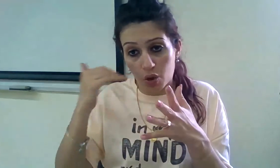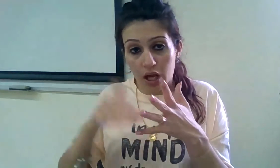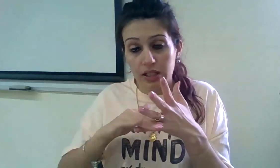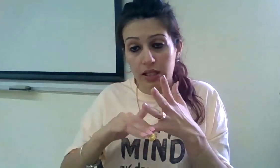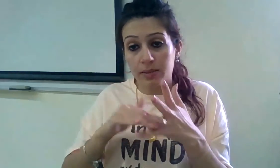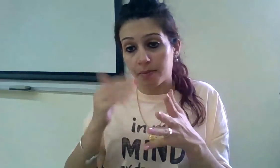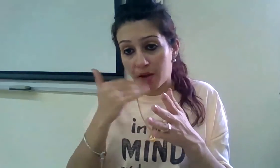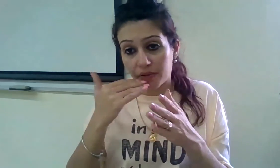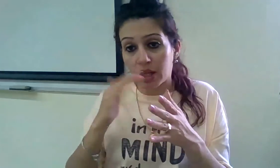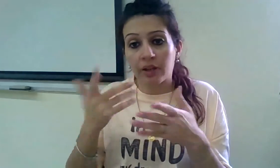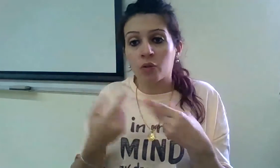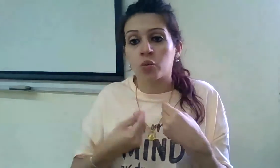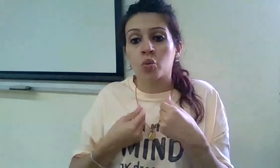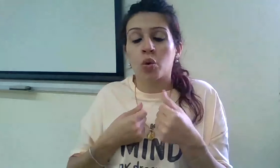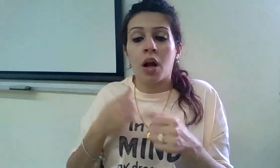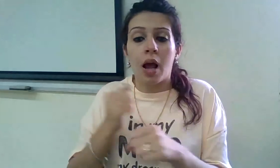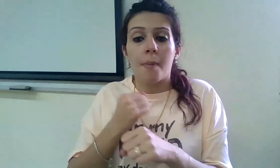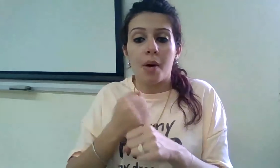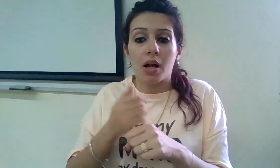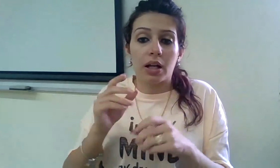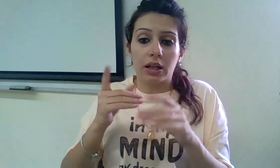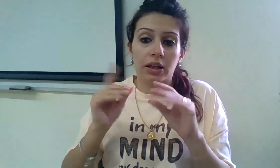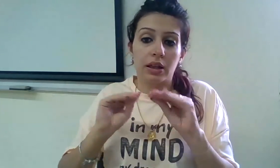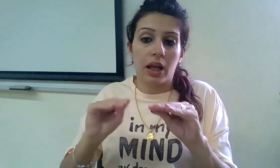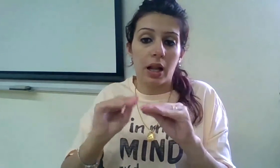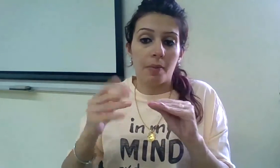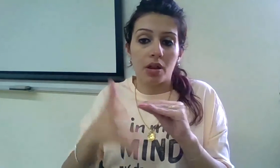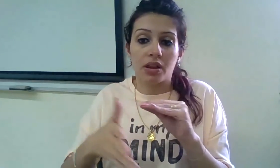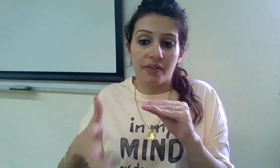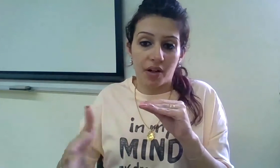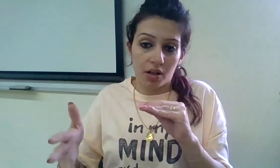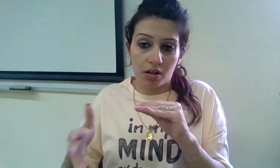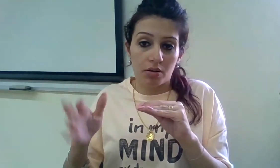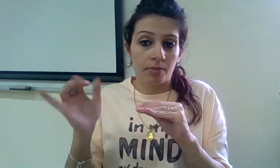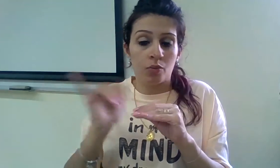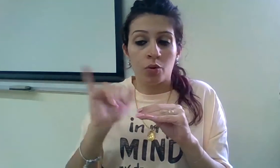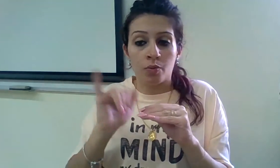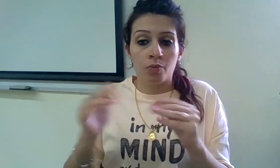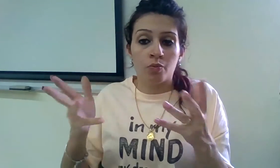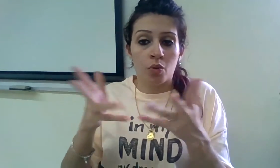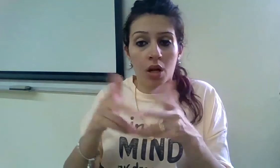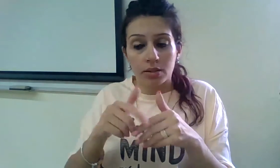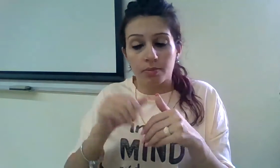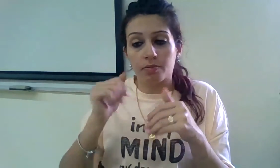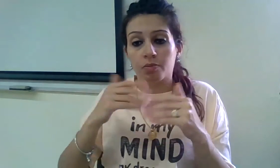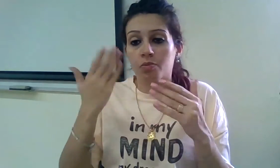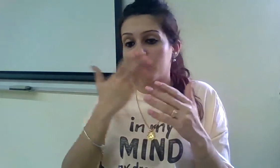feedback from all the main players, your peers, the parents and also the students.